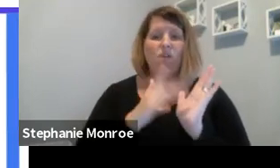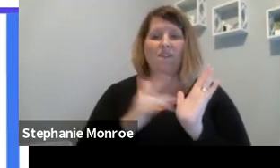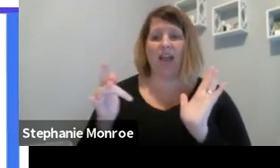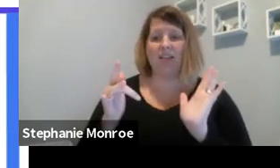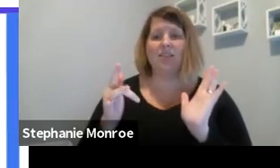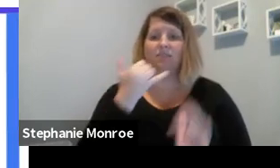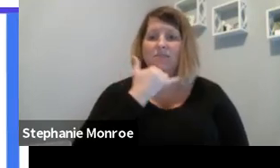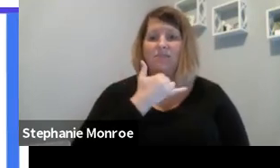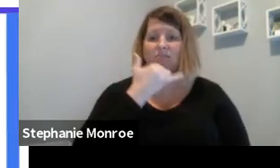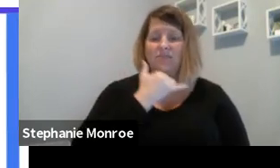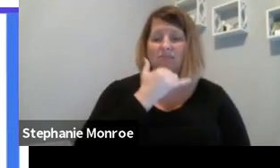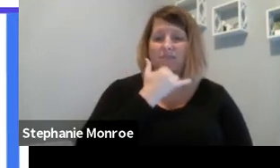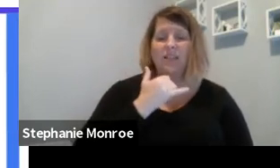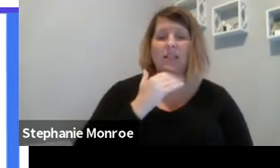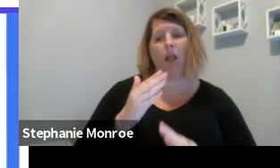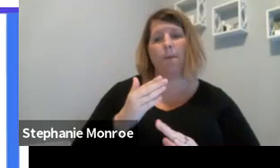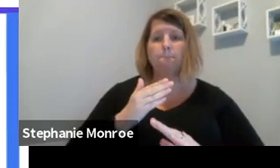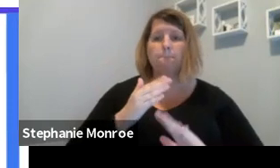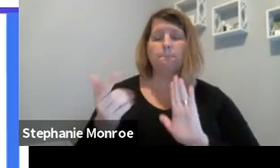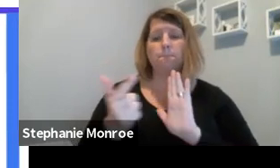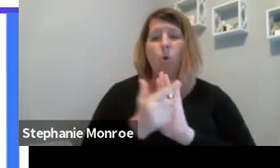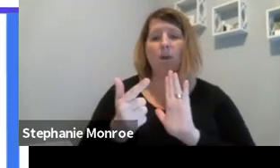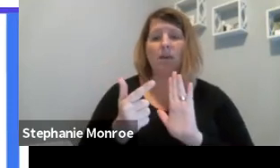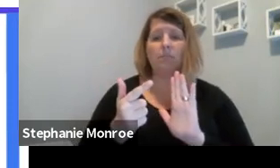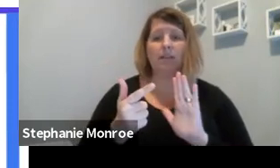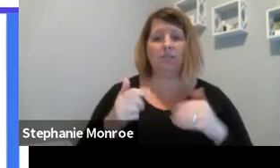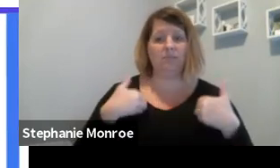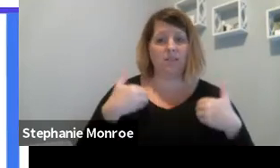It prohibits a minor from sexting,